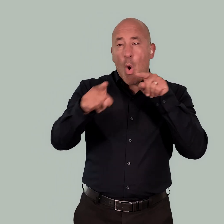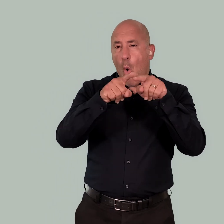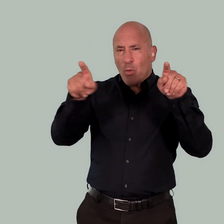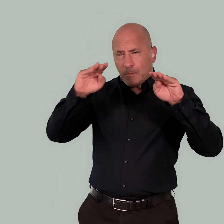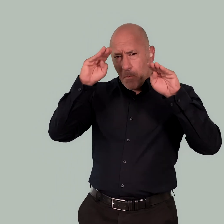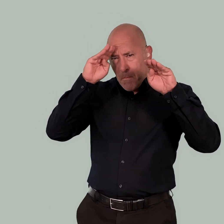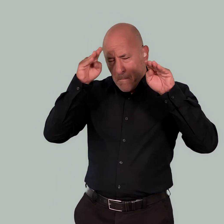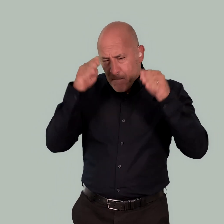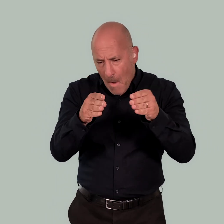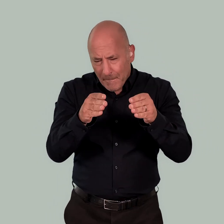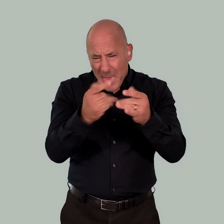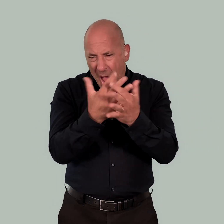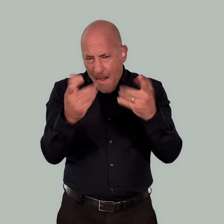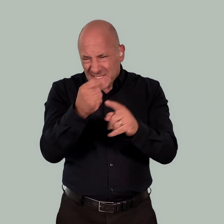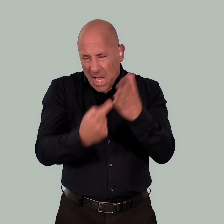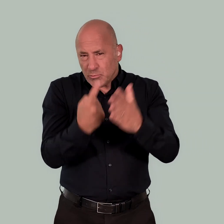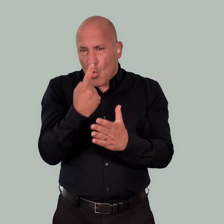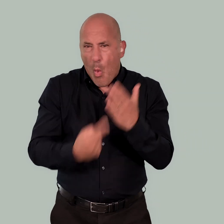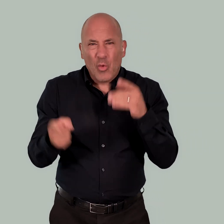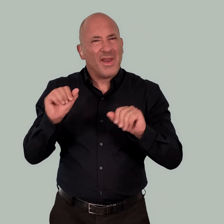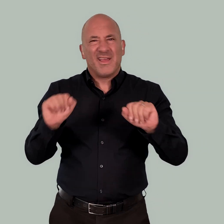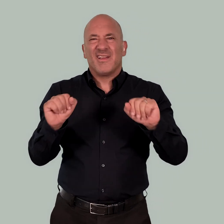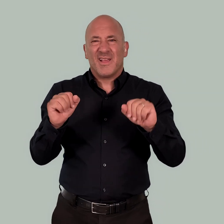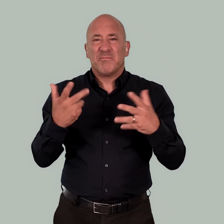as most sources are not primarily focused on disability measurement